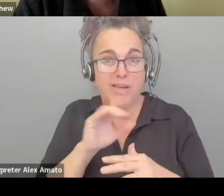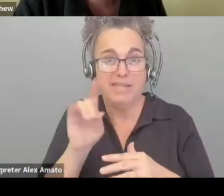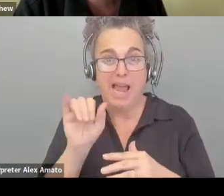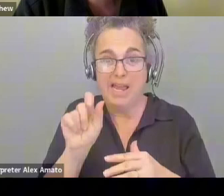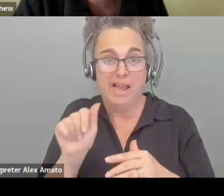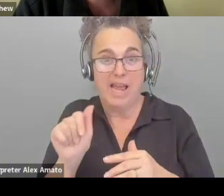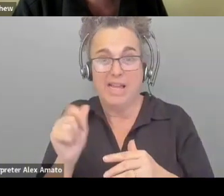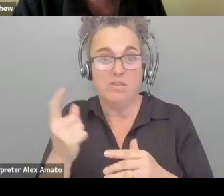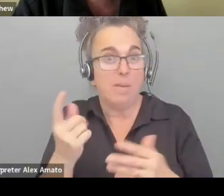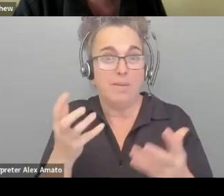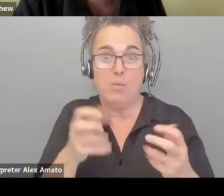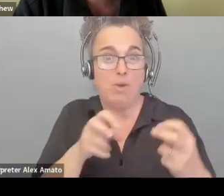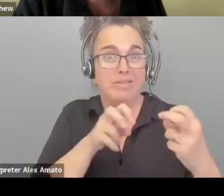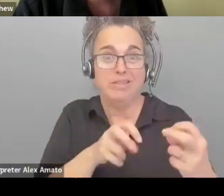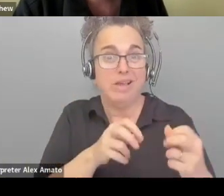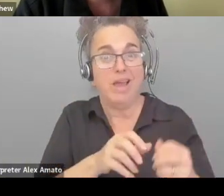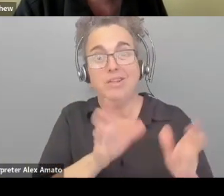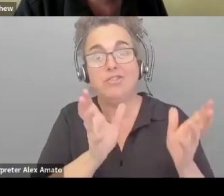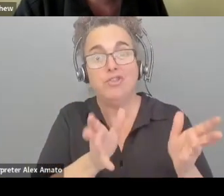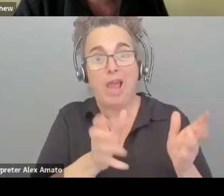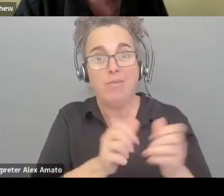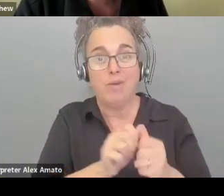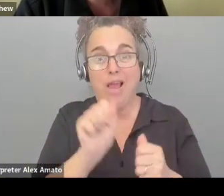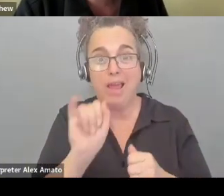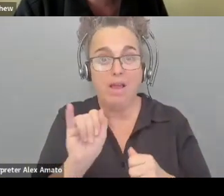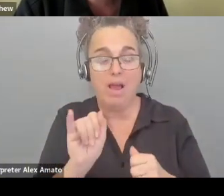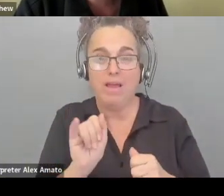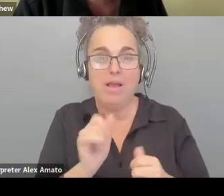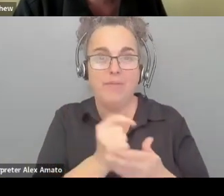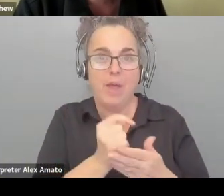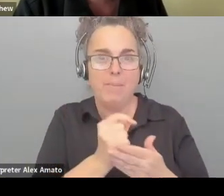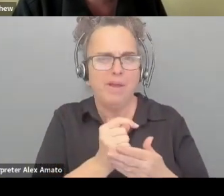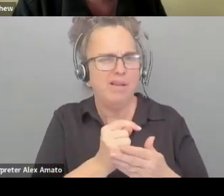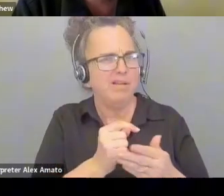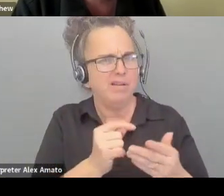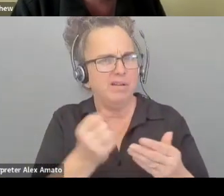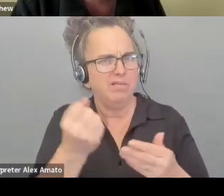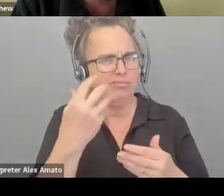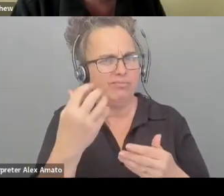and talk about the conditions they have, they're going to be presented with some of the worst information